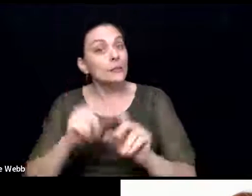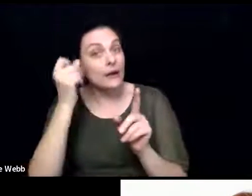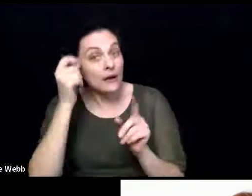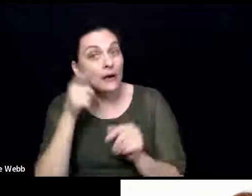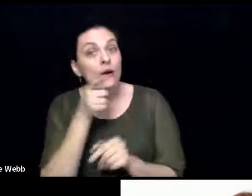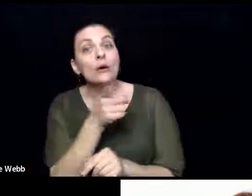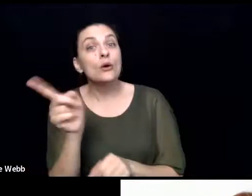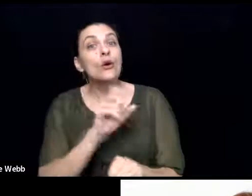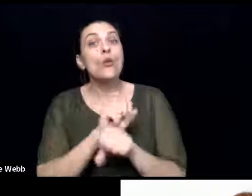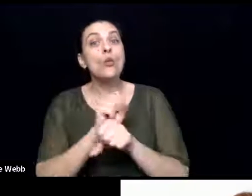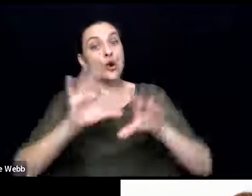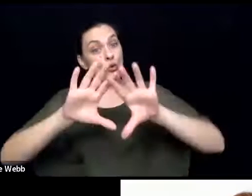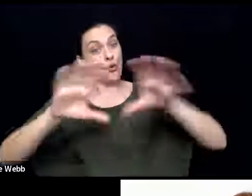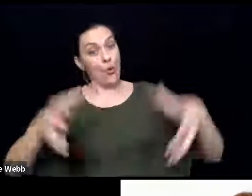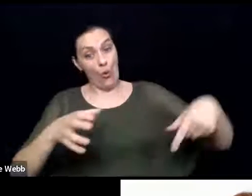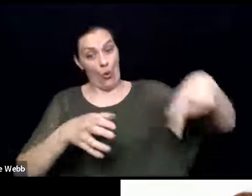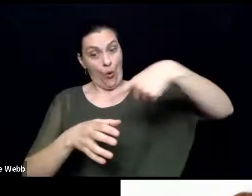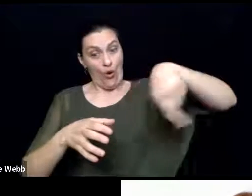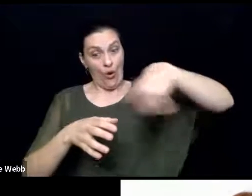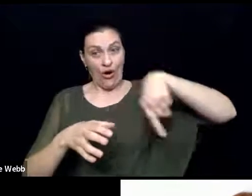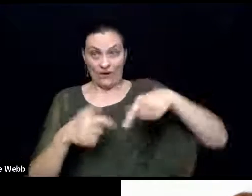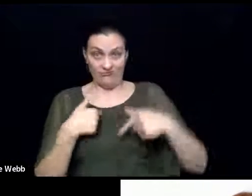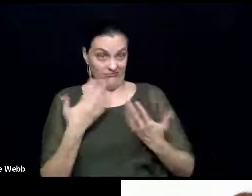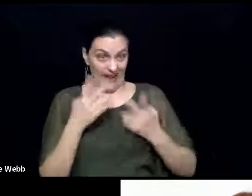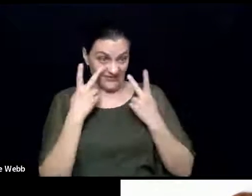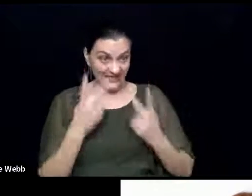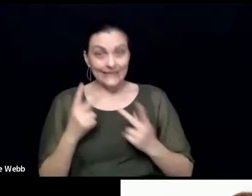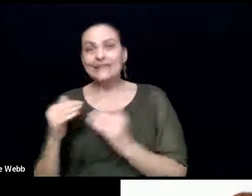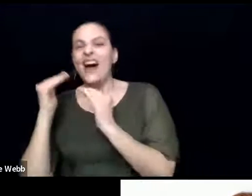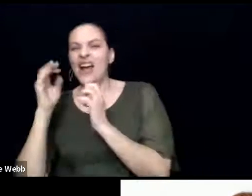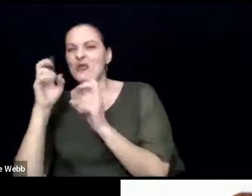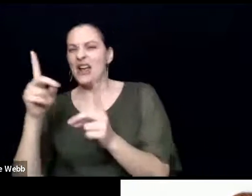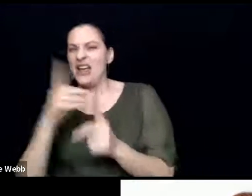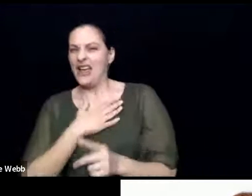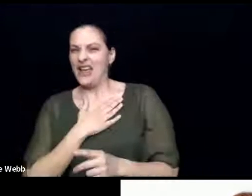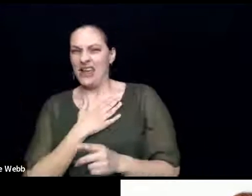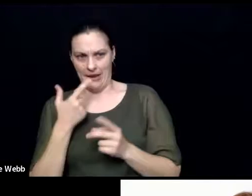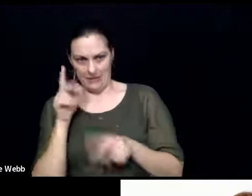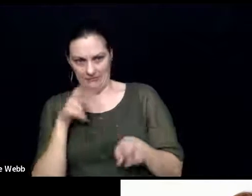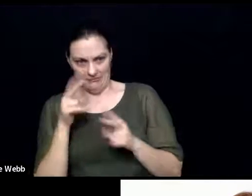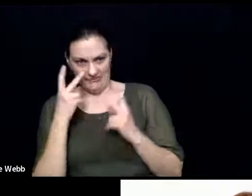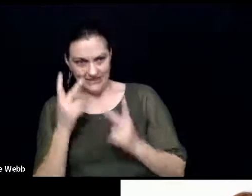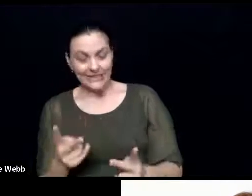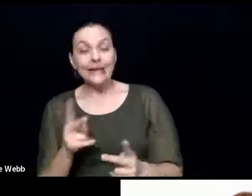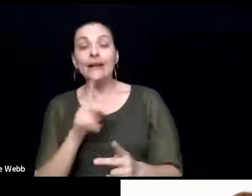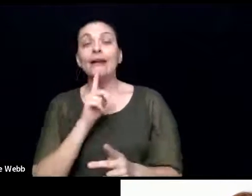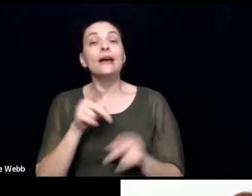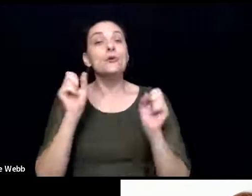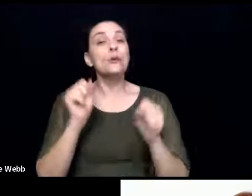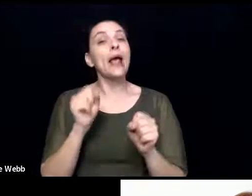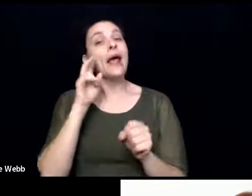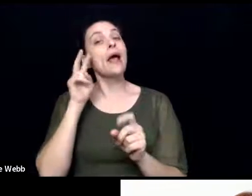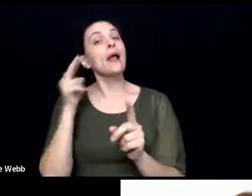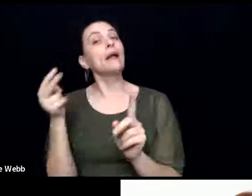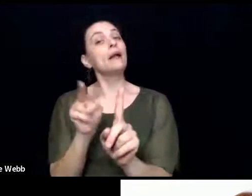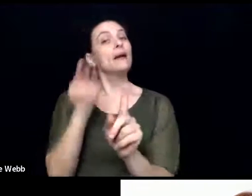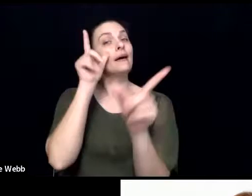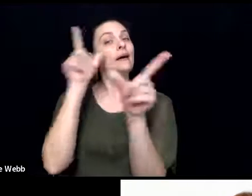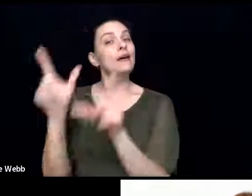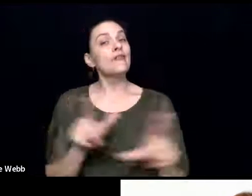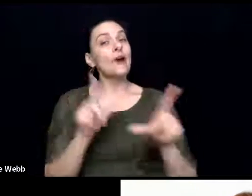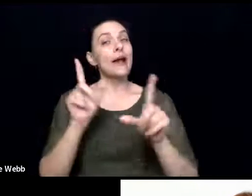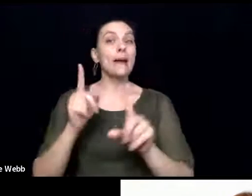top-down thing. I talk about this when I talk about inclusive leadership. What my point there